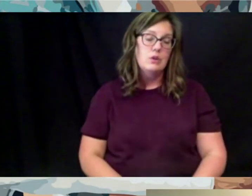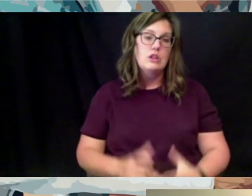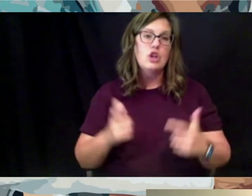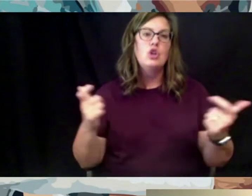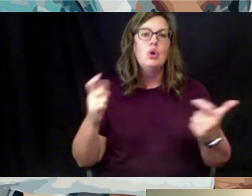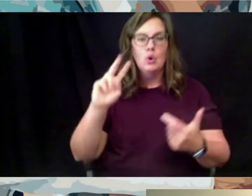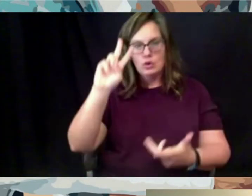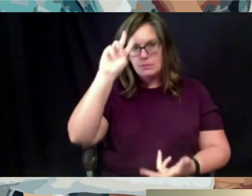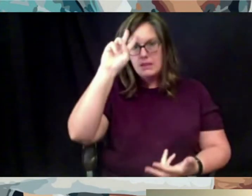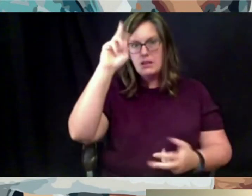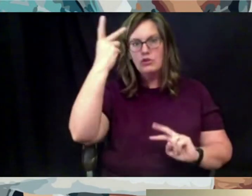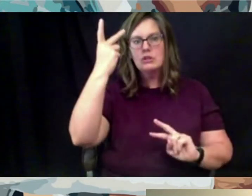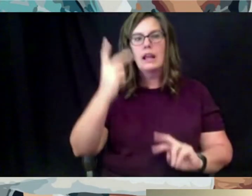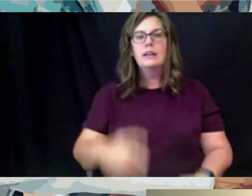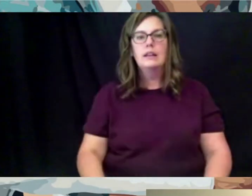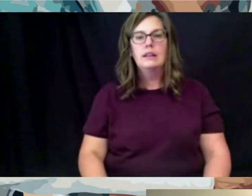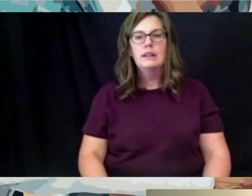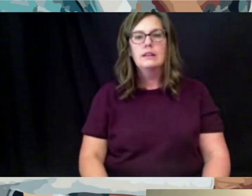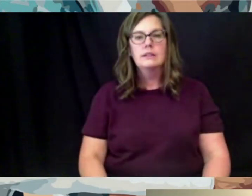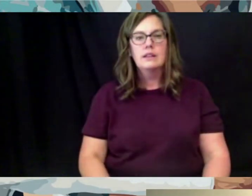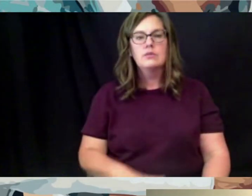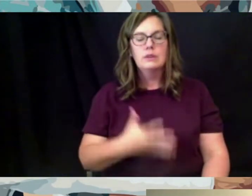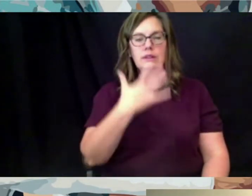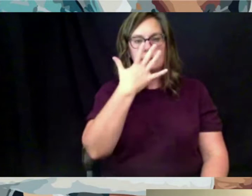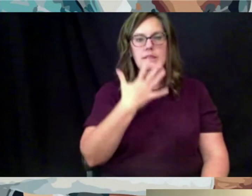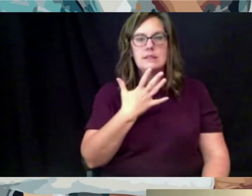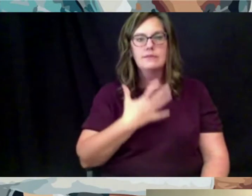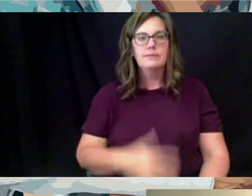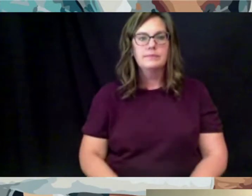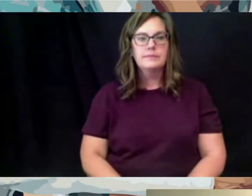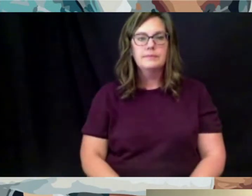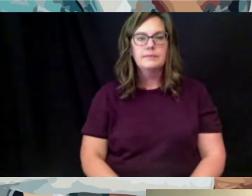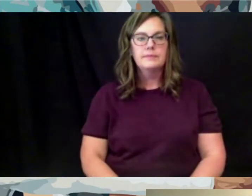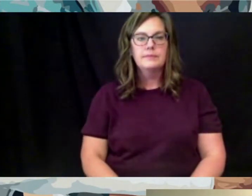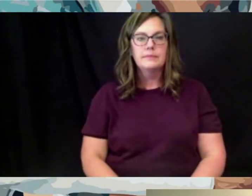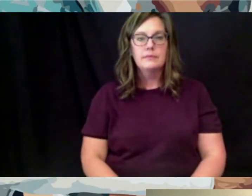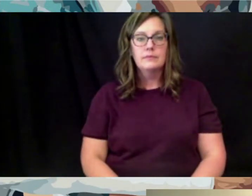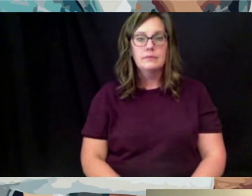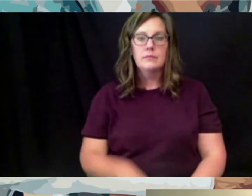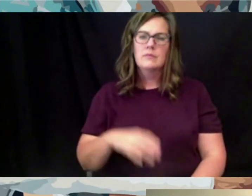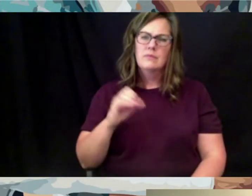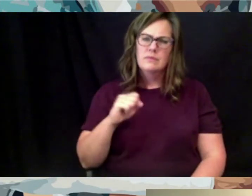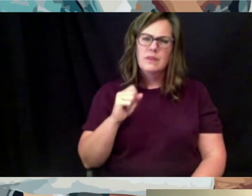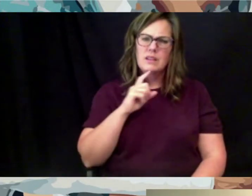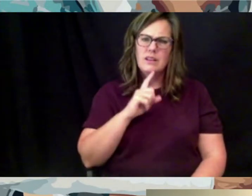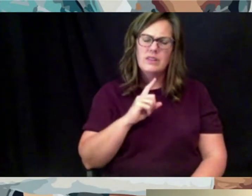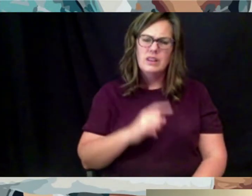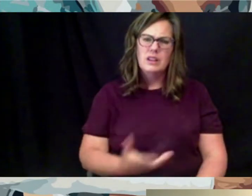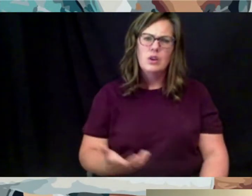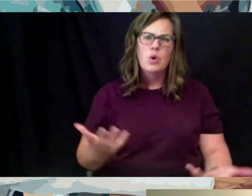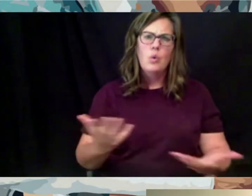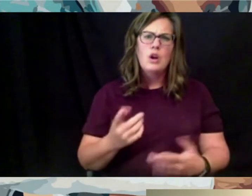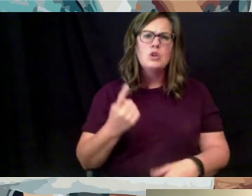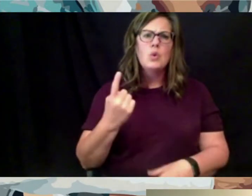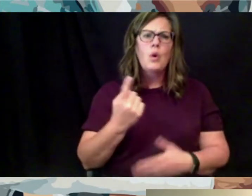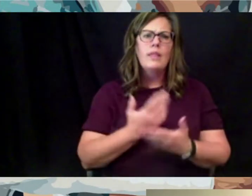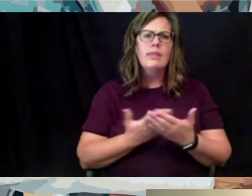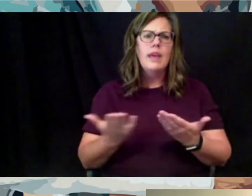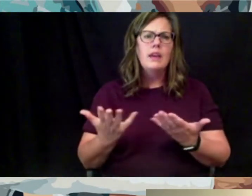know very unfortunate yeah definitely what is one thing you want people to know about islam